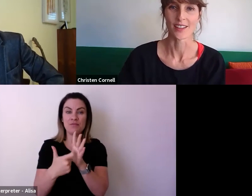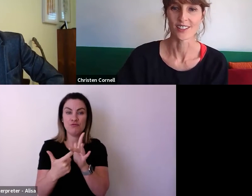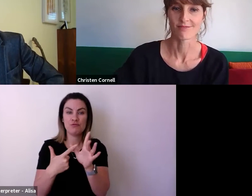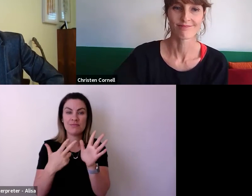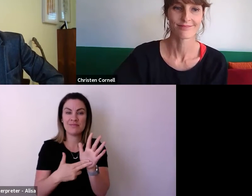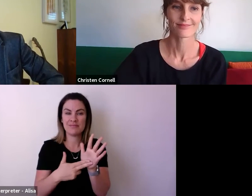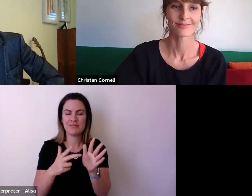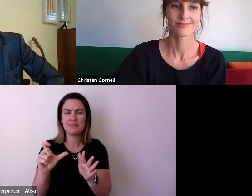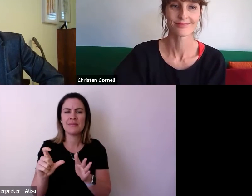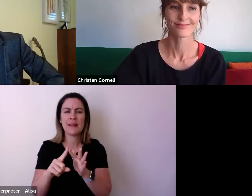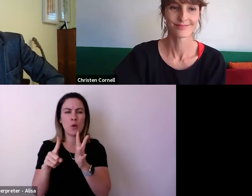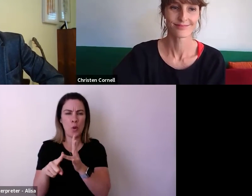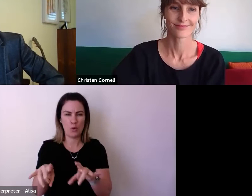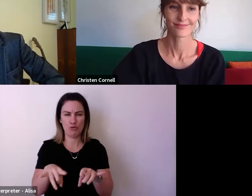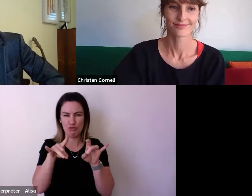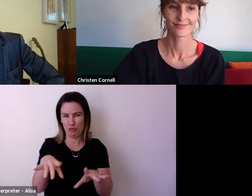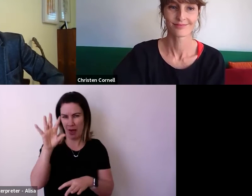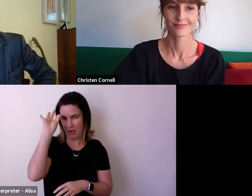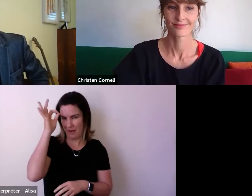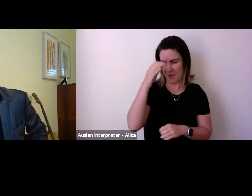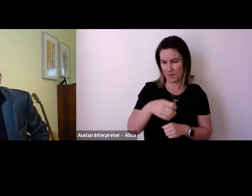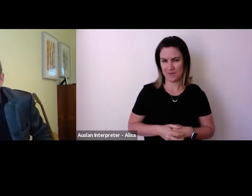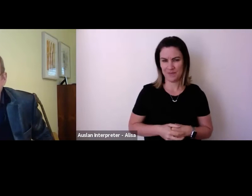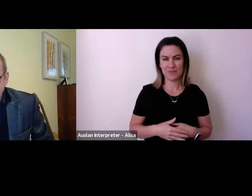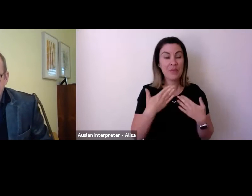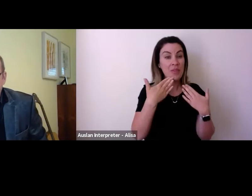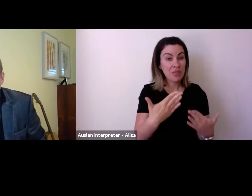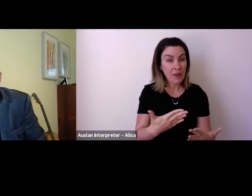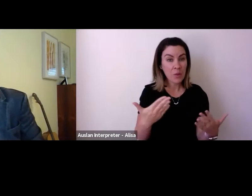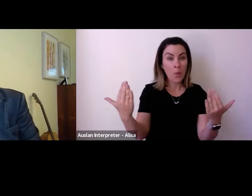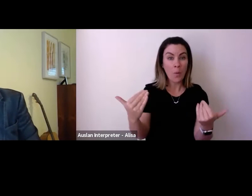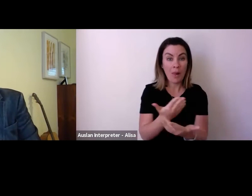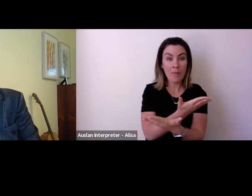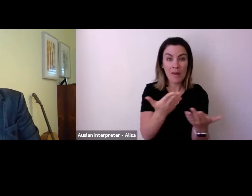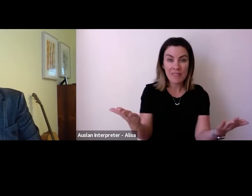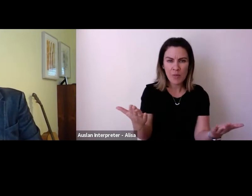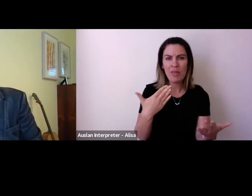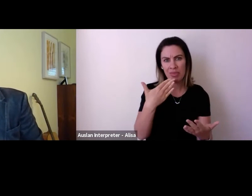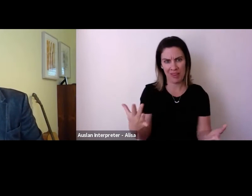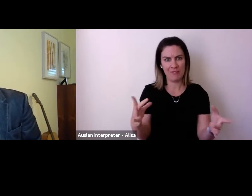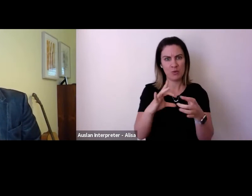Thank you >>Adrian Collette : Welcome everyone. Thank you for joining us today.